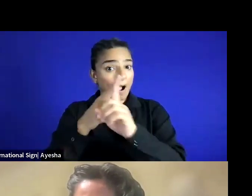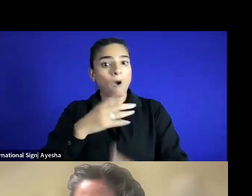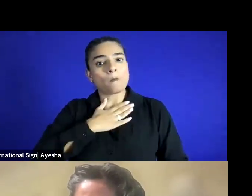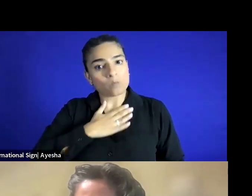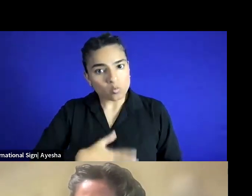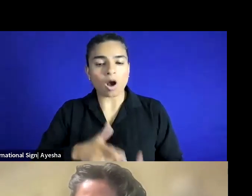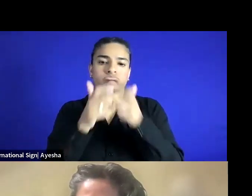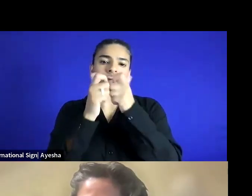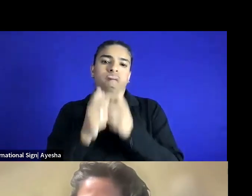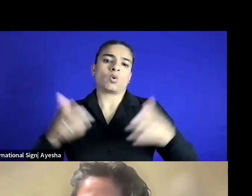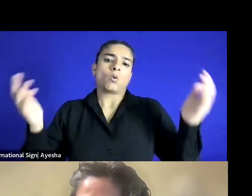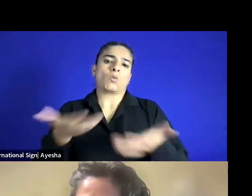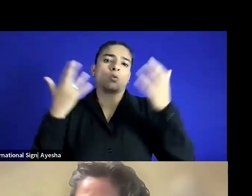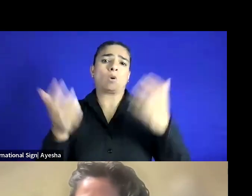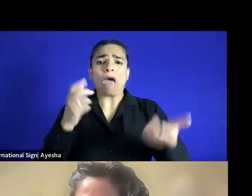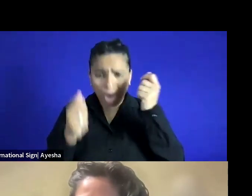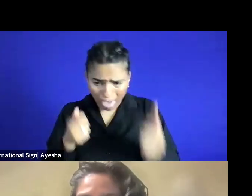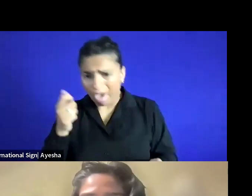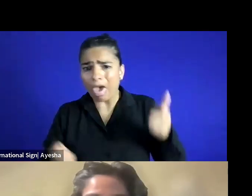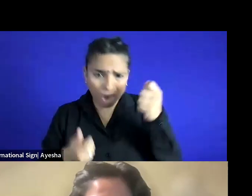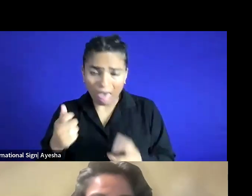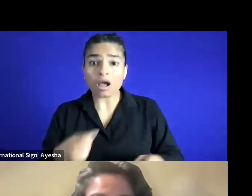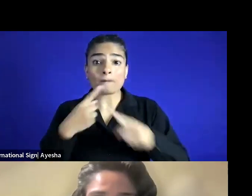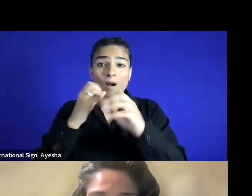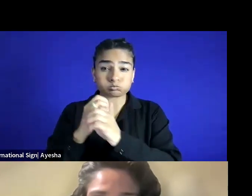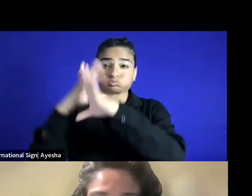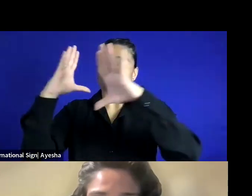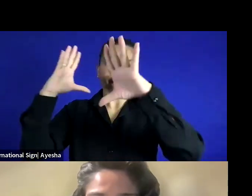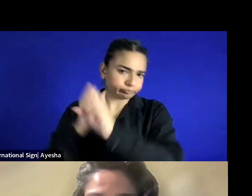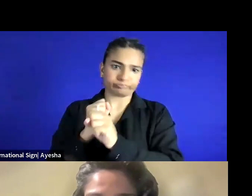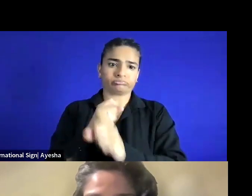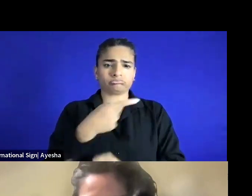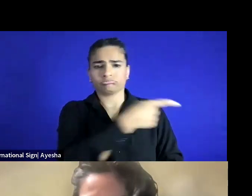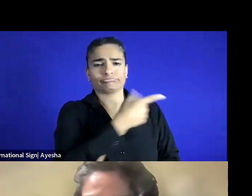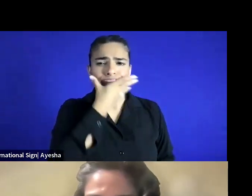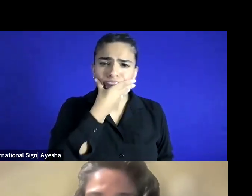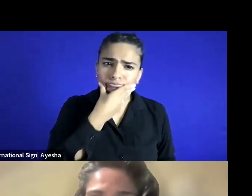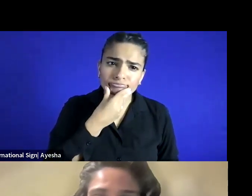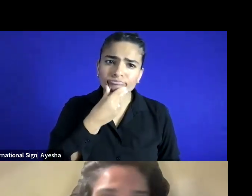And also beautiful. It looks great, right? Yes. It does look great, I love it.